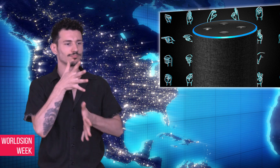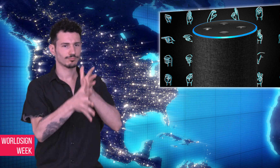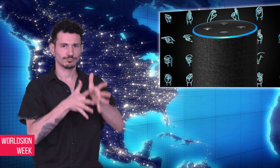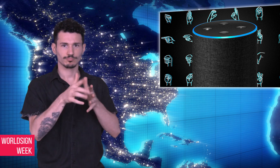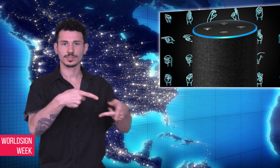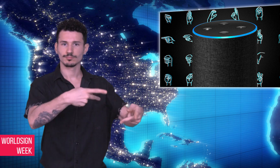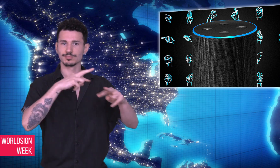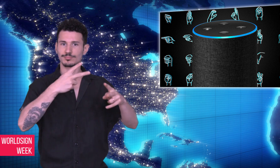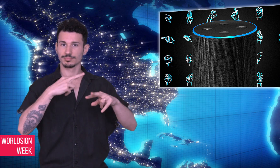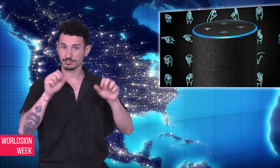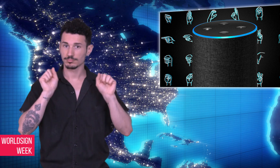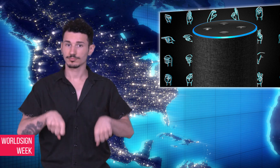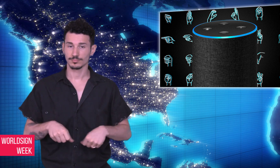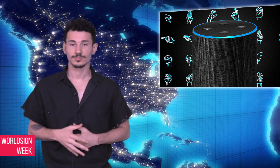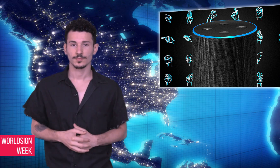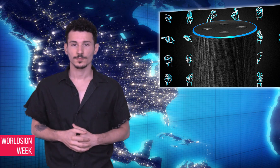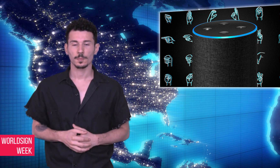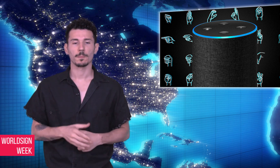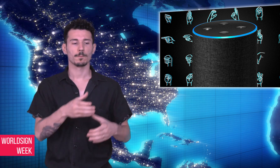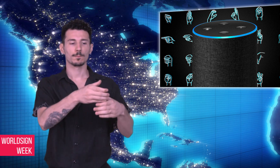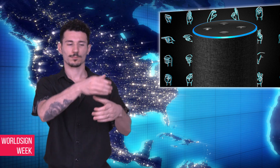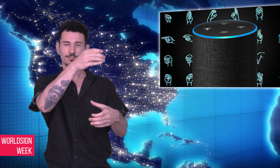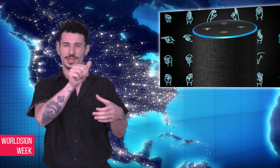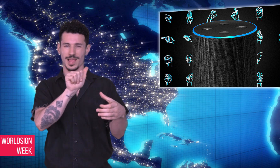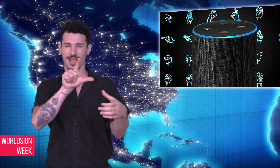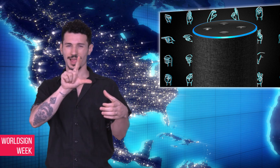respond to sign language!